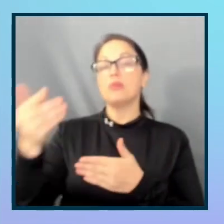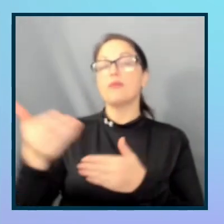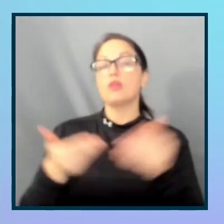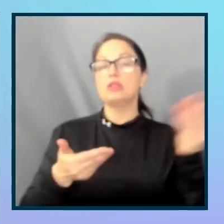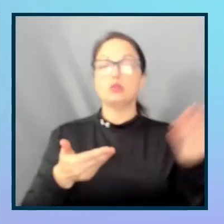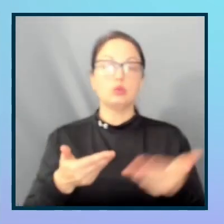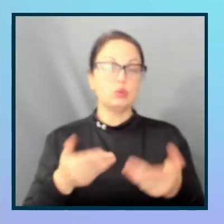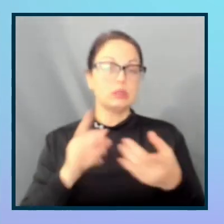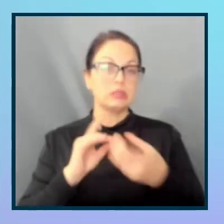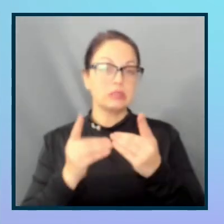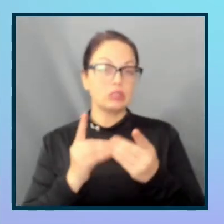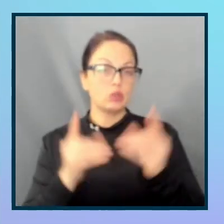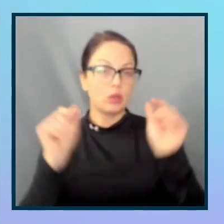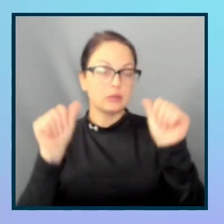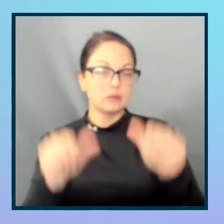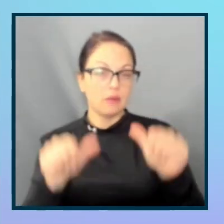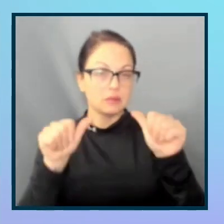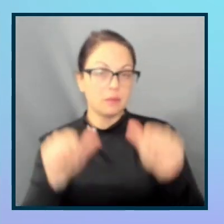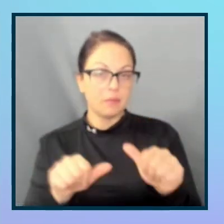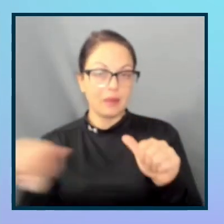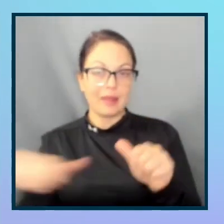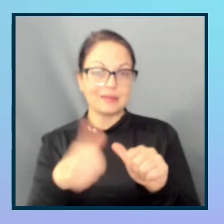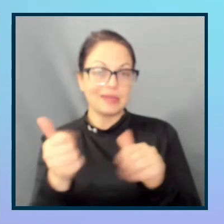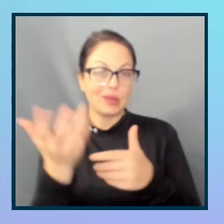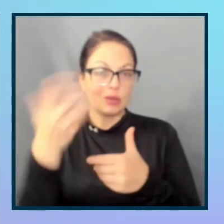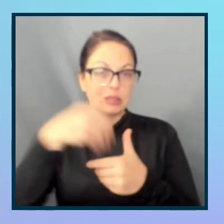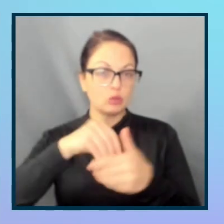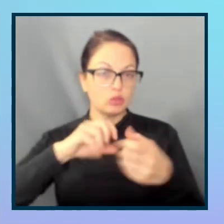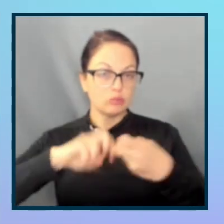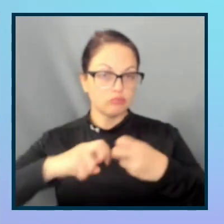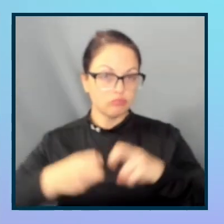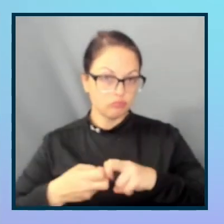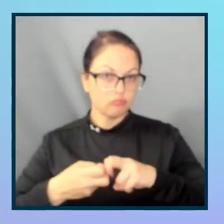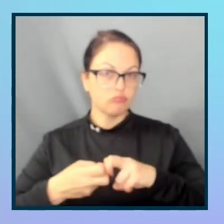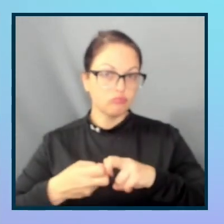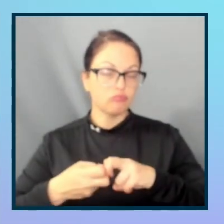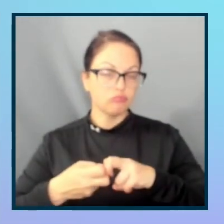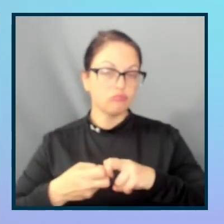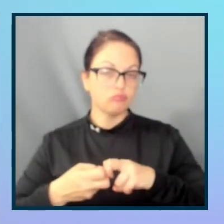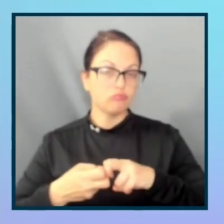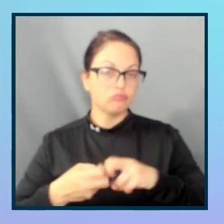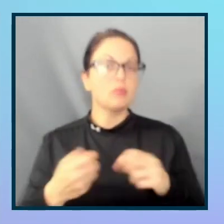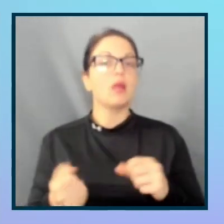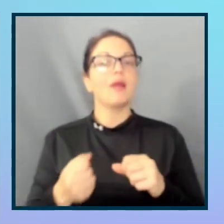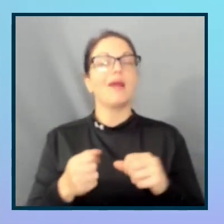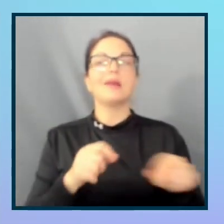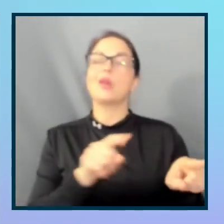digital accessibility as another inclusion issue. Additionally, the content of our brands